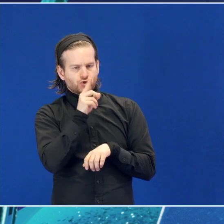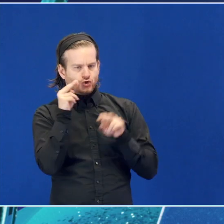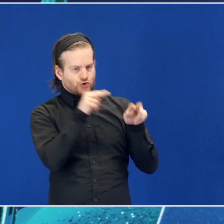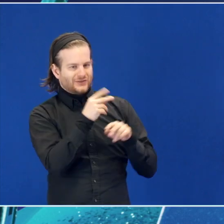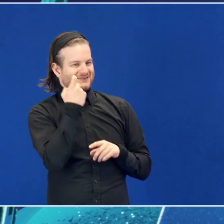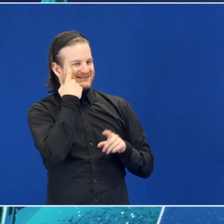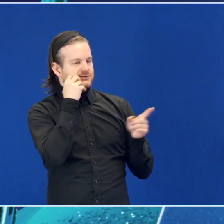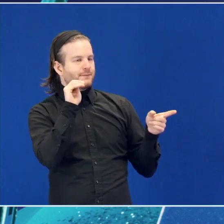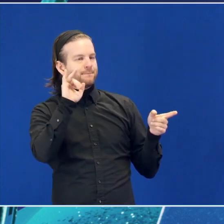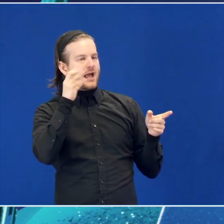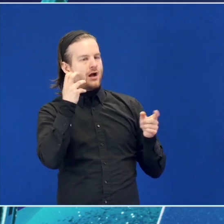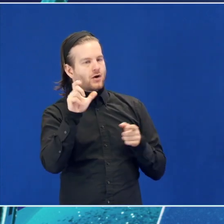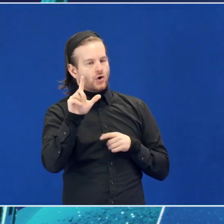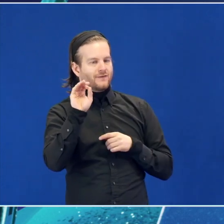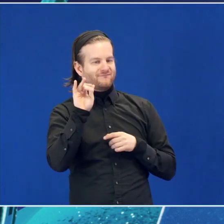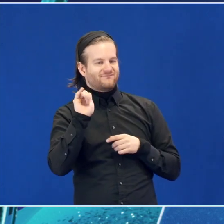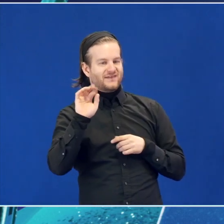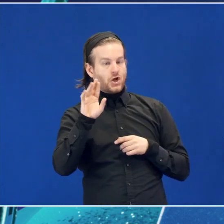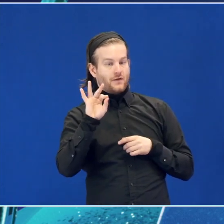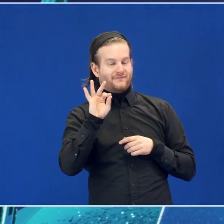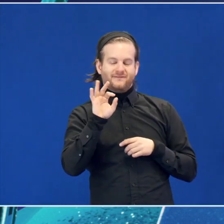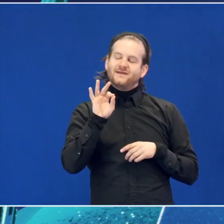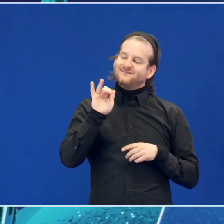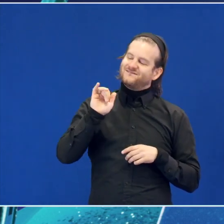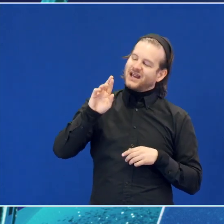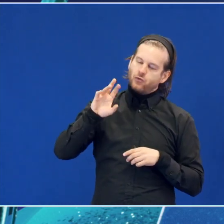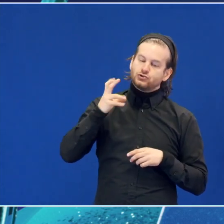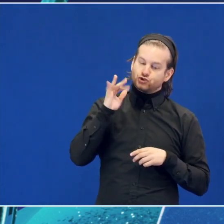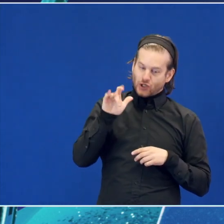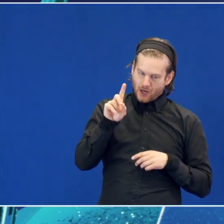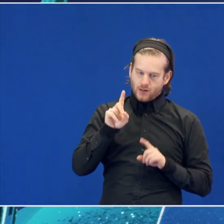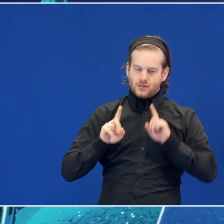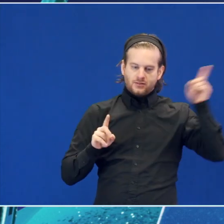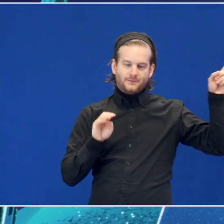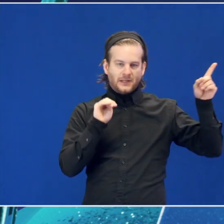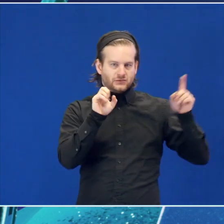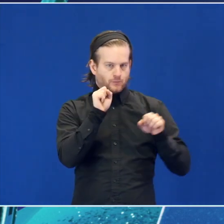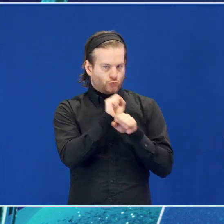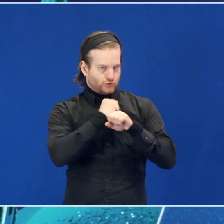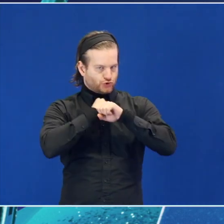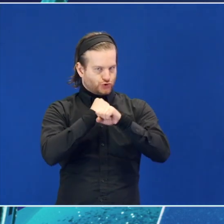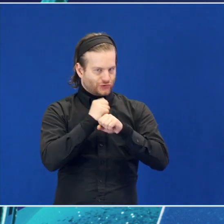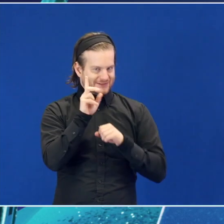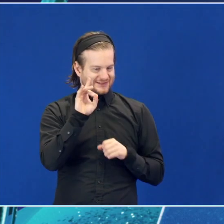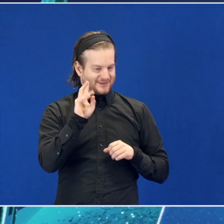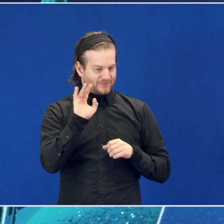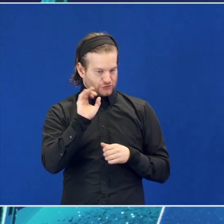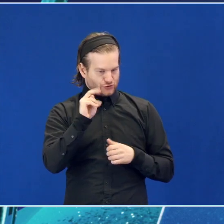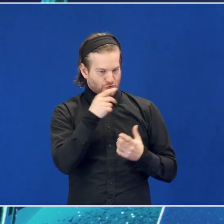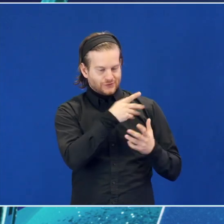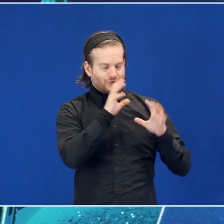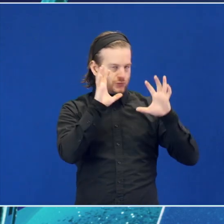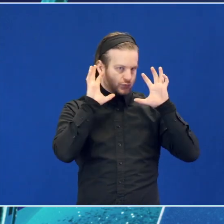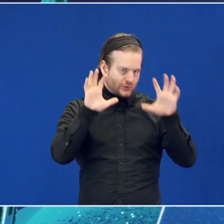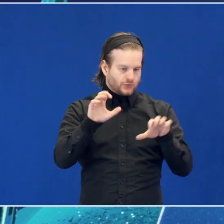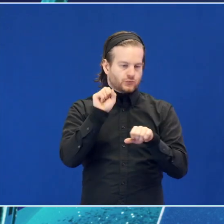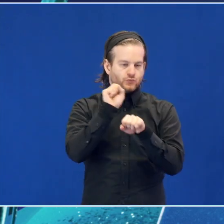He's done really great work on evaluating kind of how custom instructions affect outputs